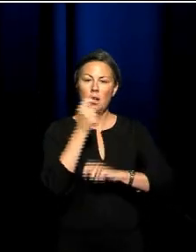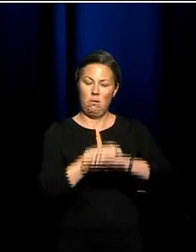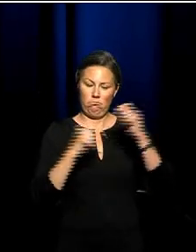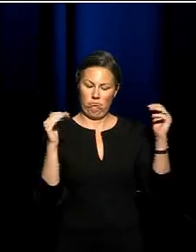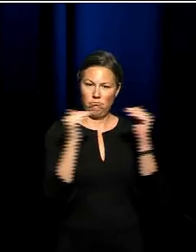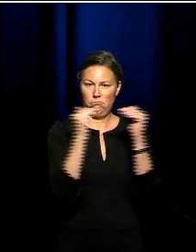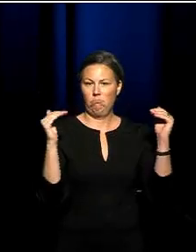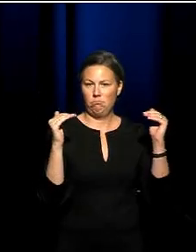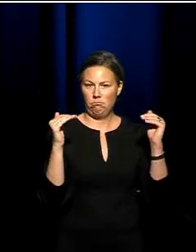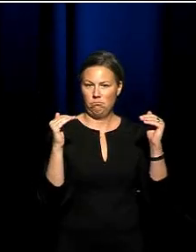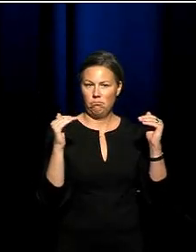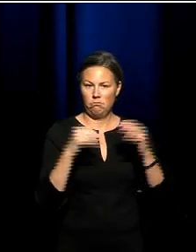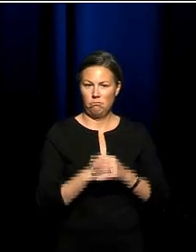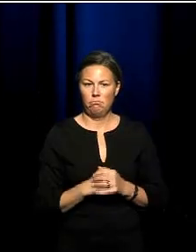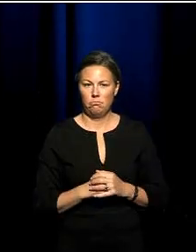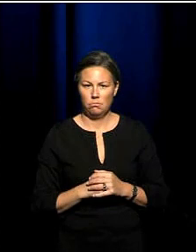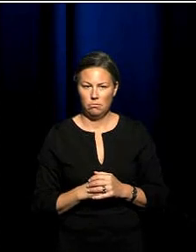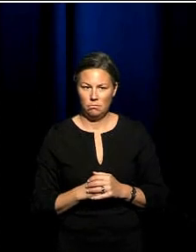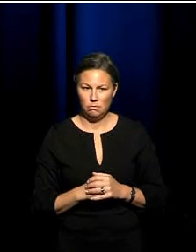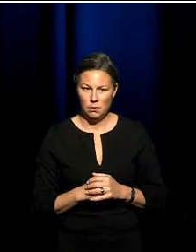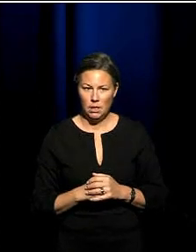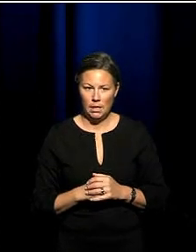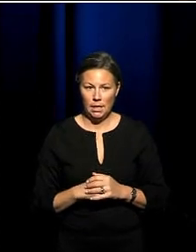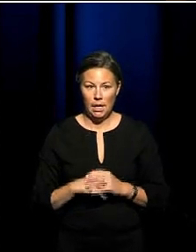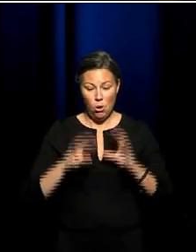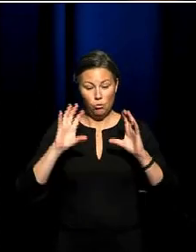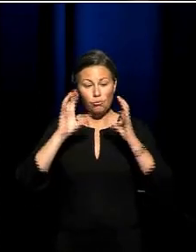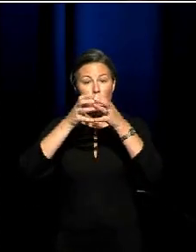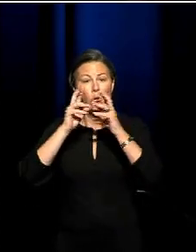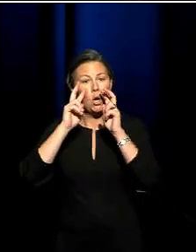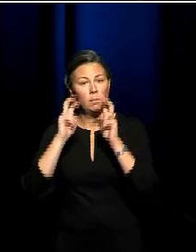Commission has the potential to have a transformational effect on the lives of